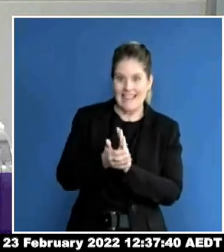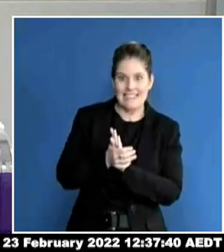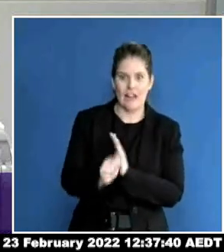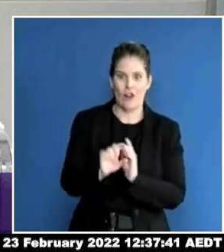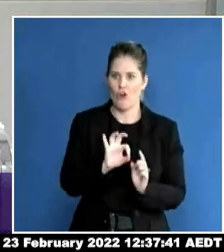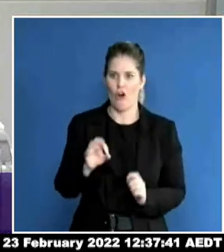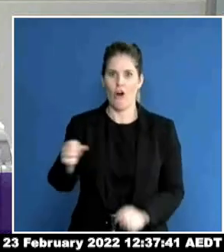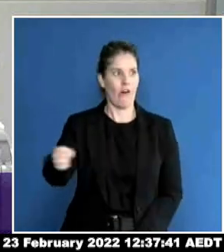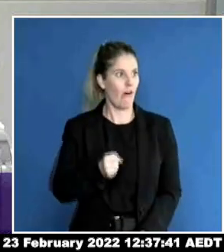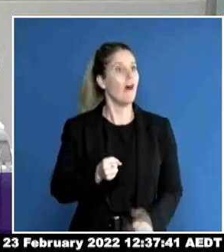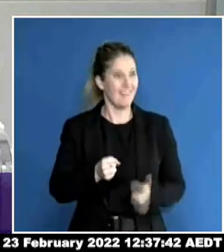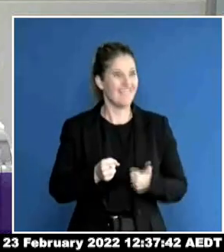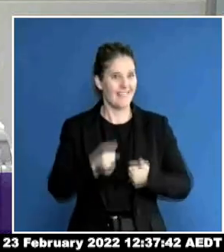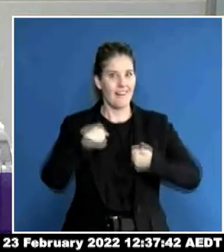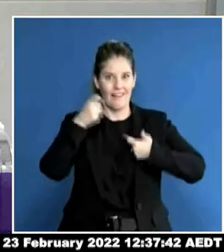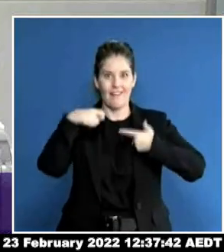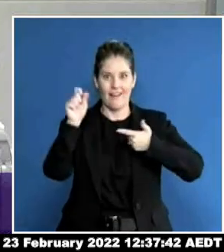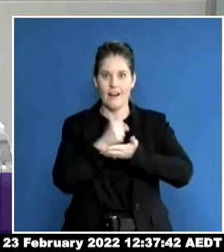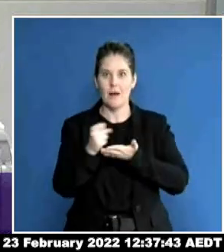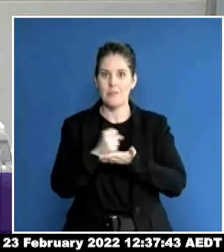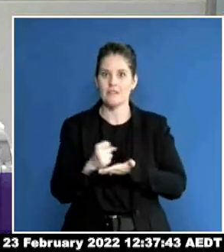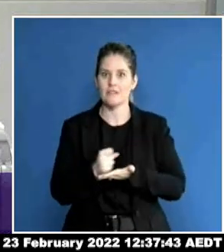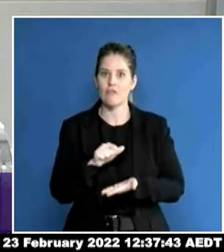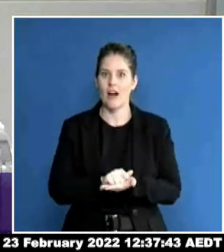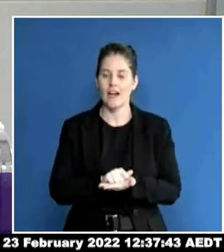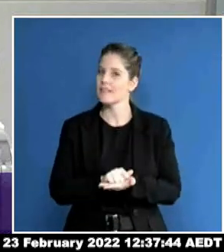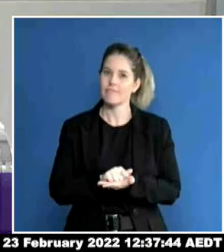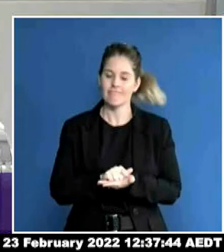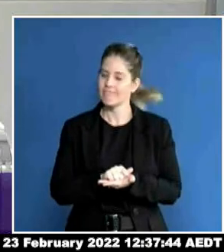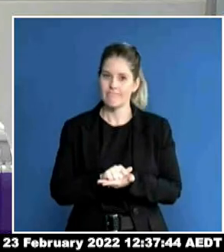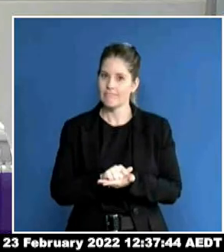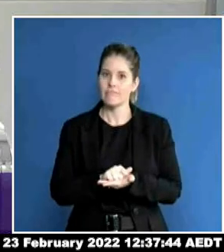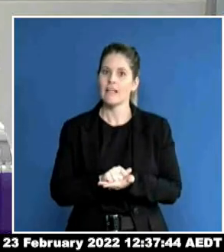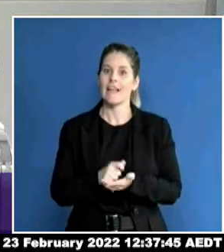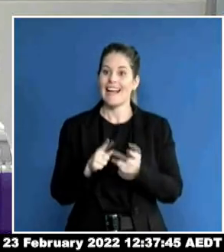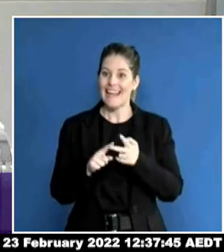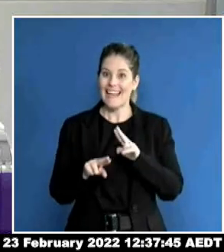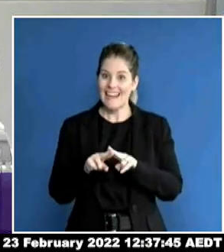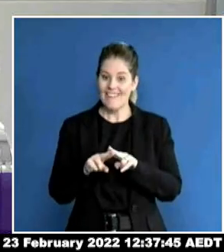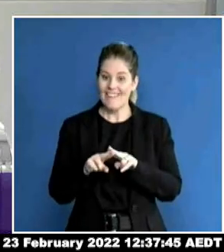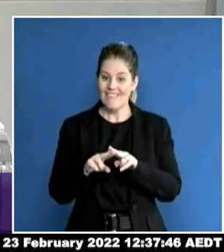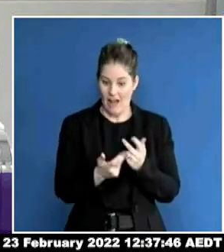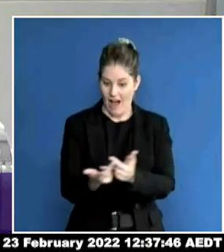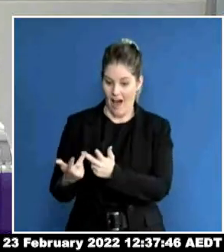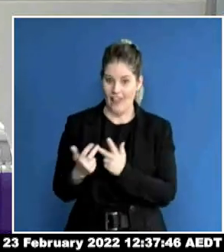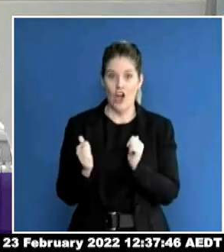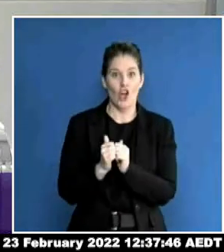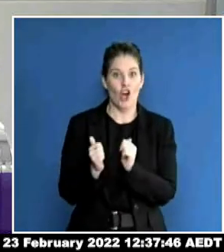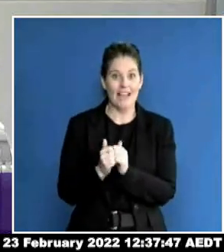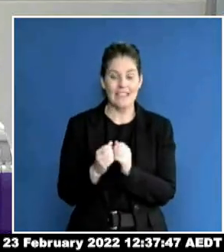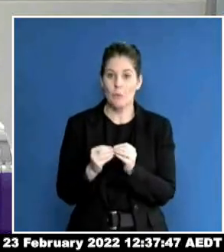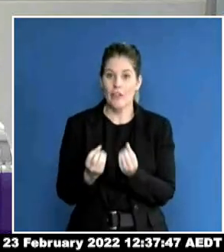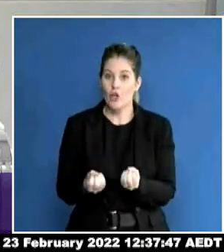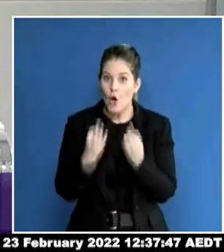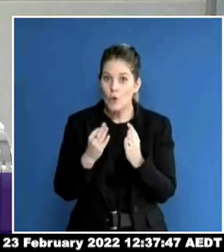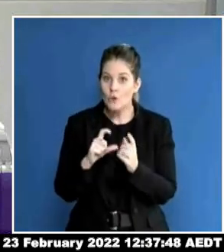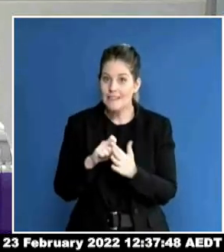Everyone around them, all of their - if they have non-disabled colleagues also get upskilled to be able to have those conversations and again, so they are not just